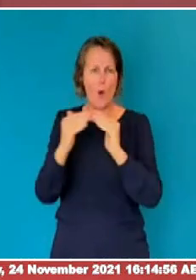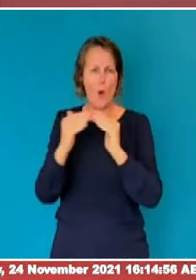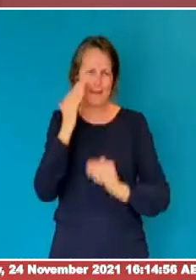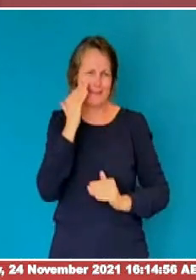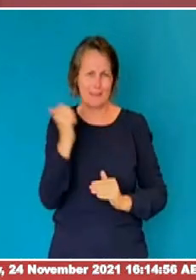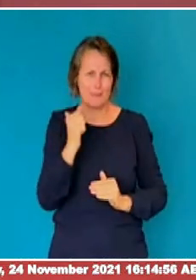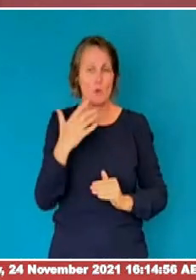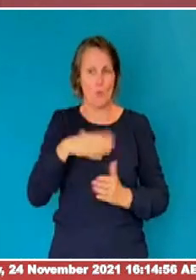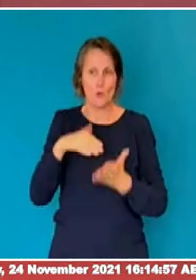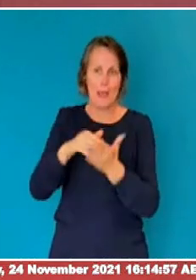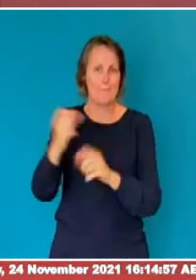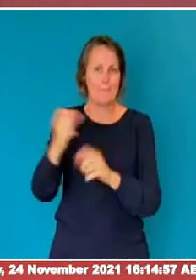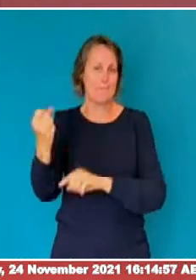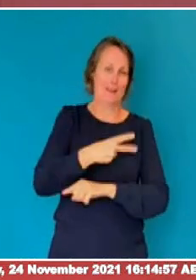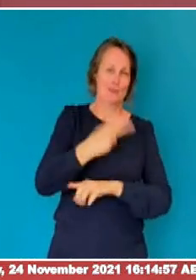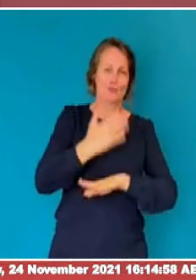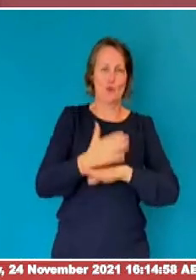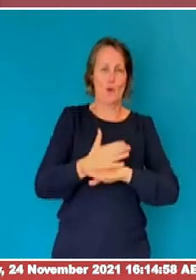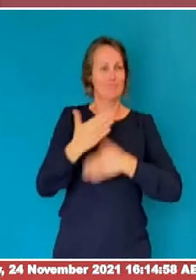to help them get back to work as soon as possible.